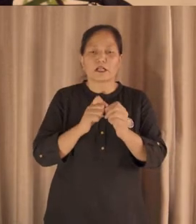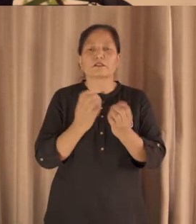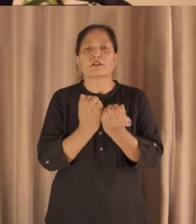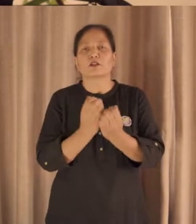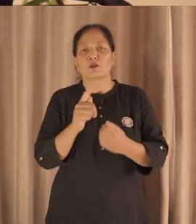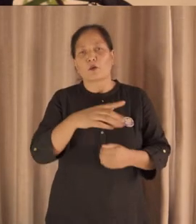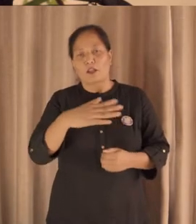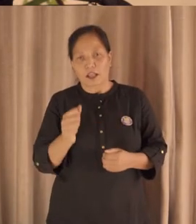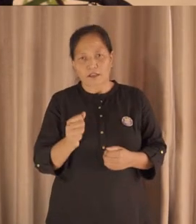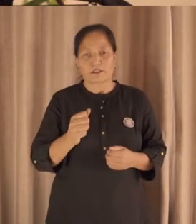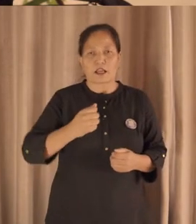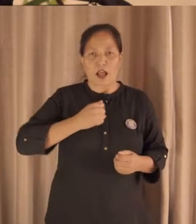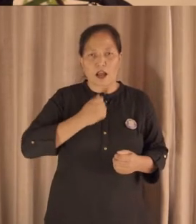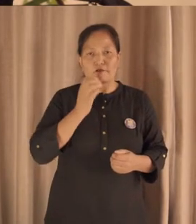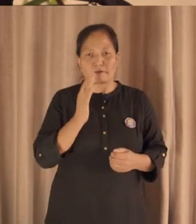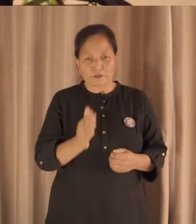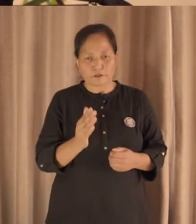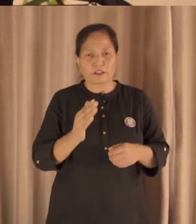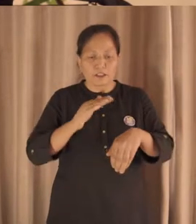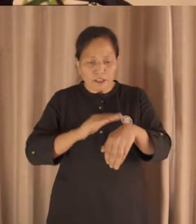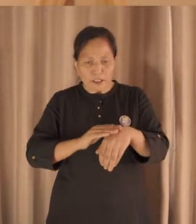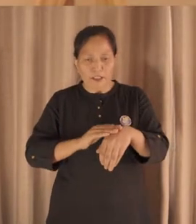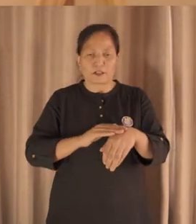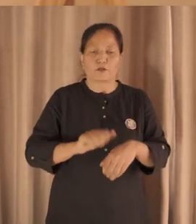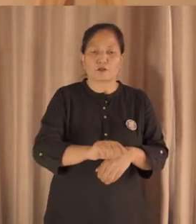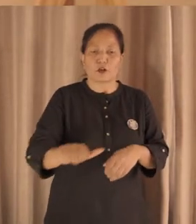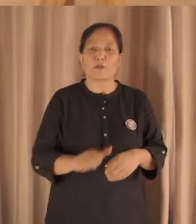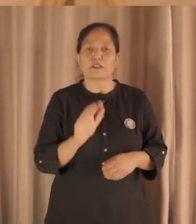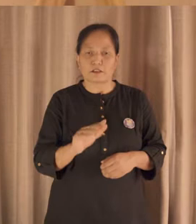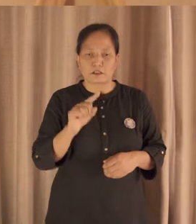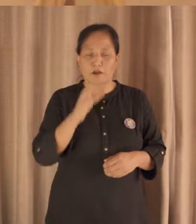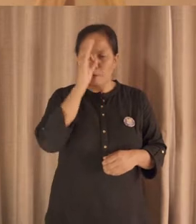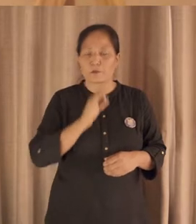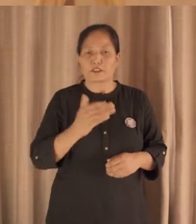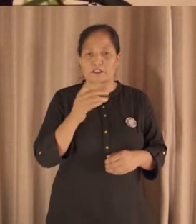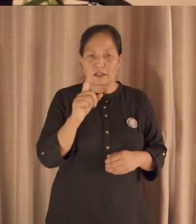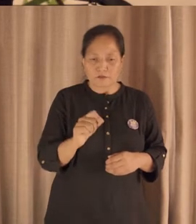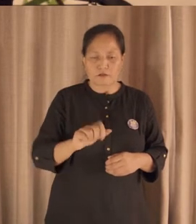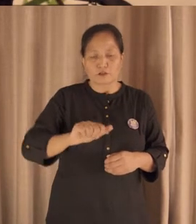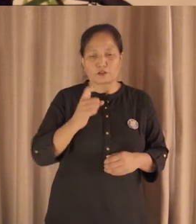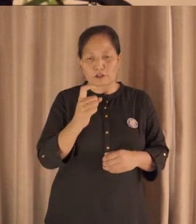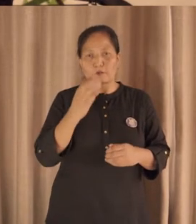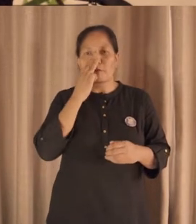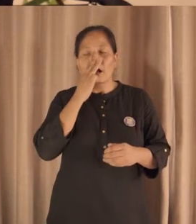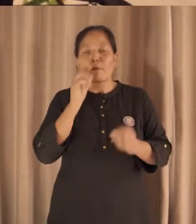the Tharus, Bhujels, Tamangs as expendable through the Muluki Ain was further strengthened during the Panchayat system. Even the multiparty democracy has not been able to solve this